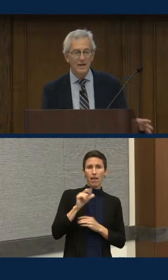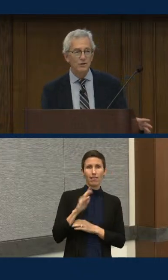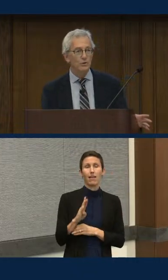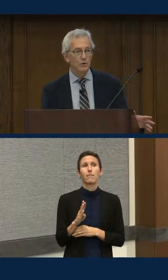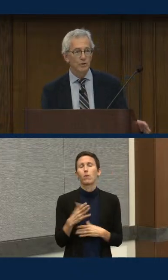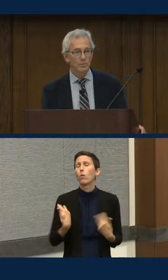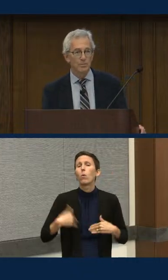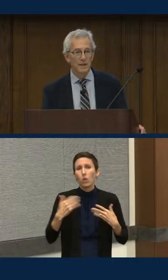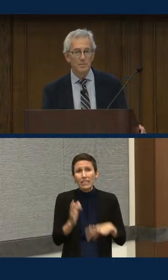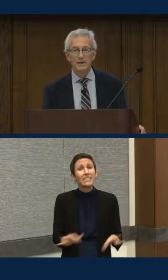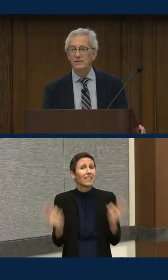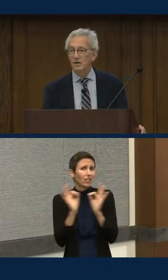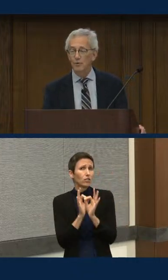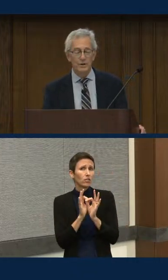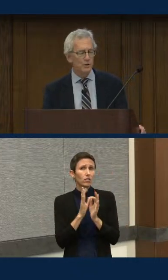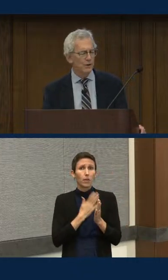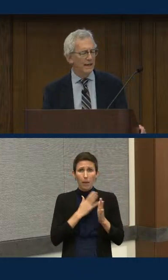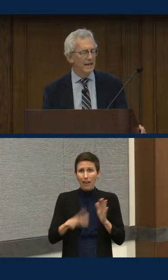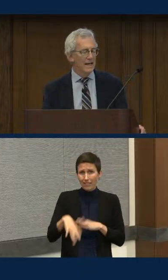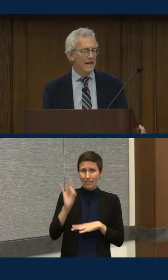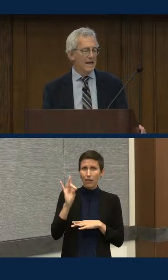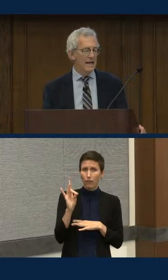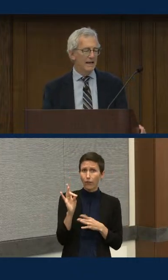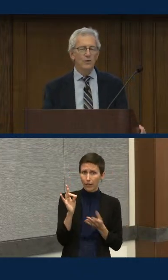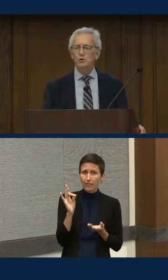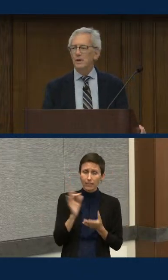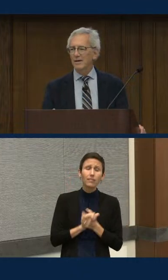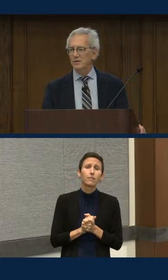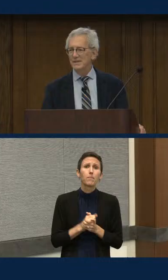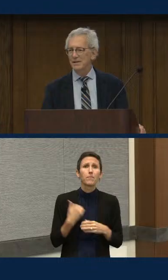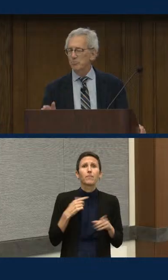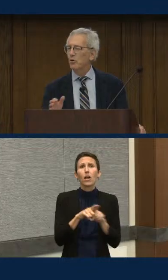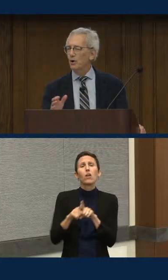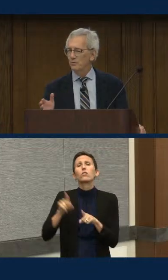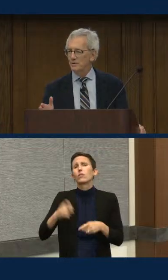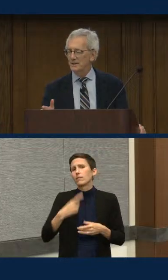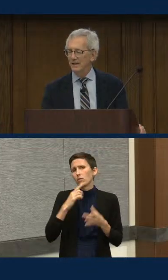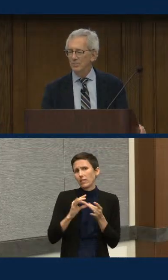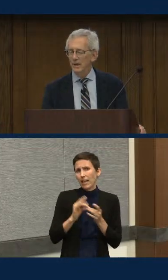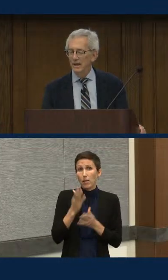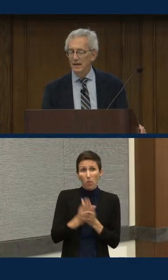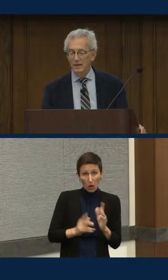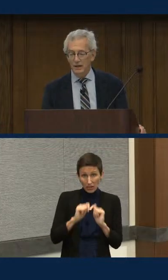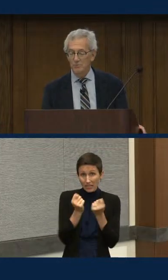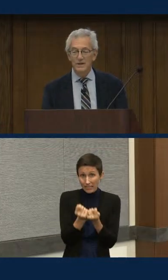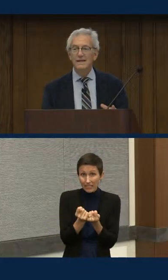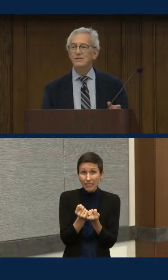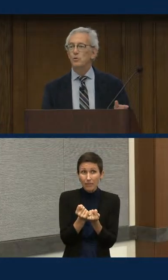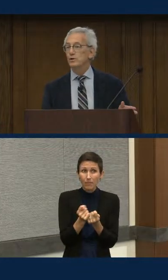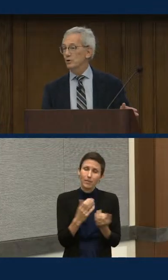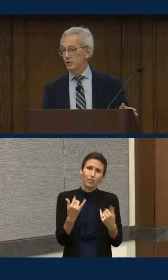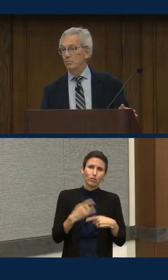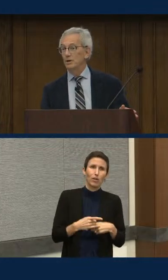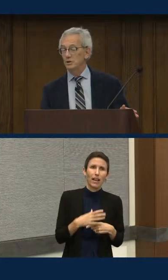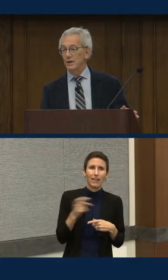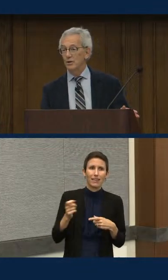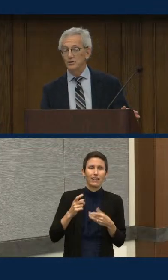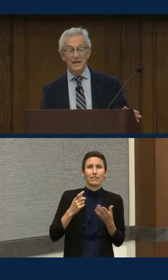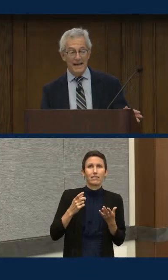to my discovery journey. And I also have to say part of the team today is research